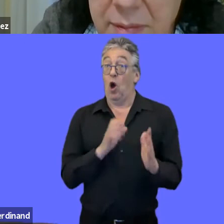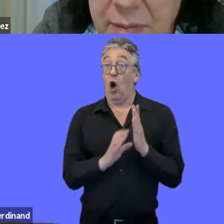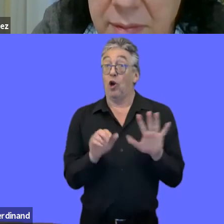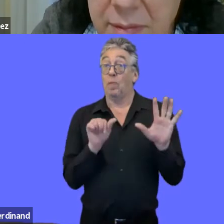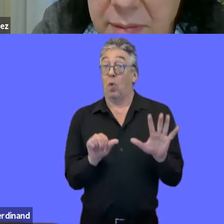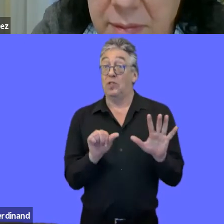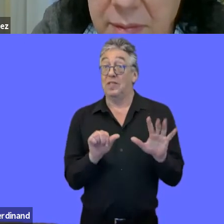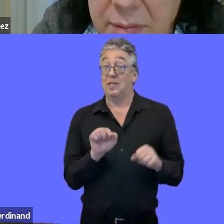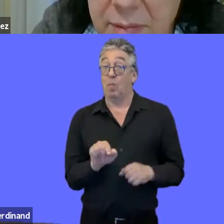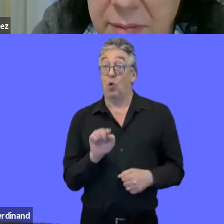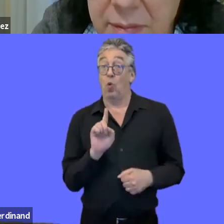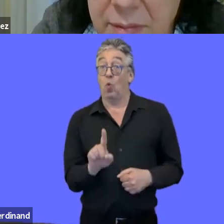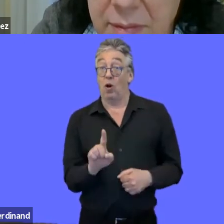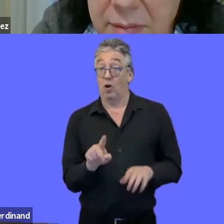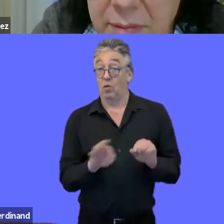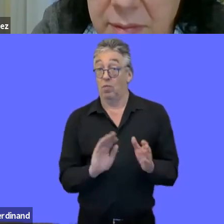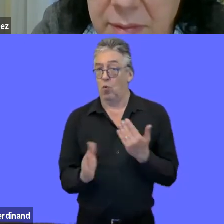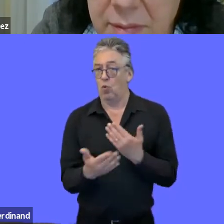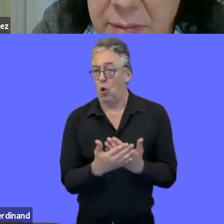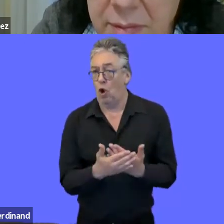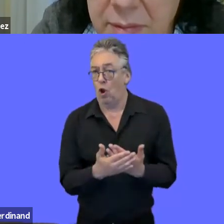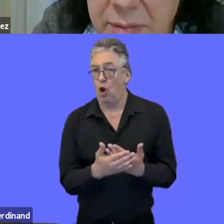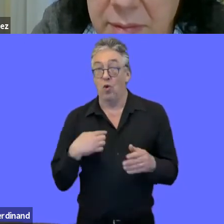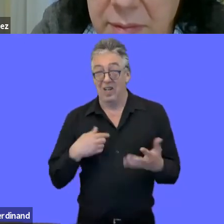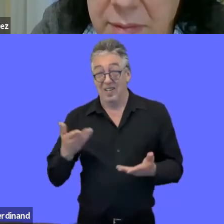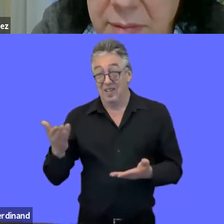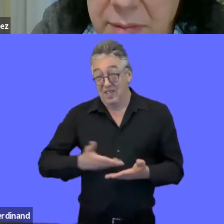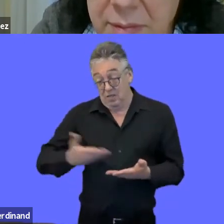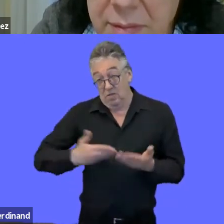the inquiry was 16 pages with an executive summary